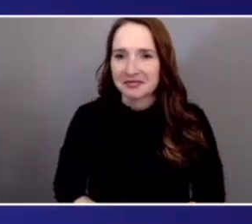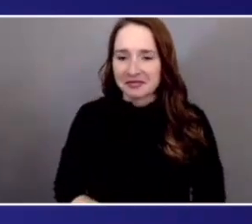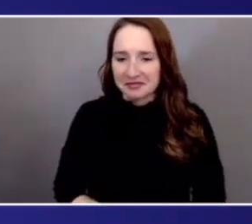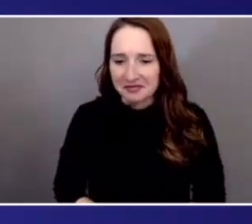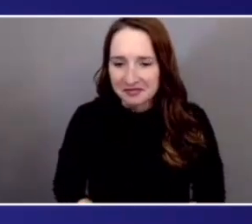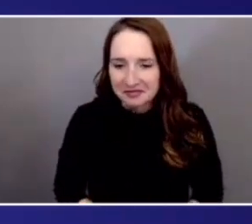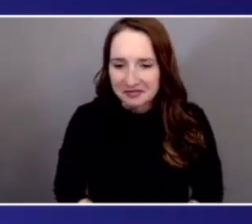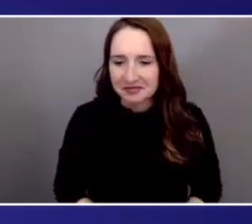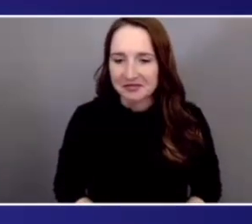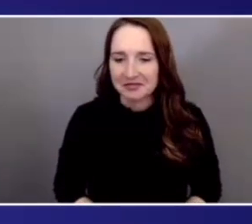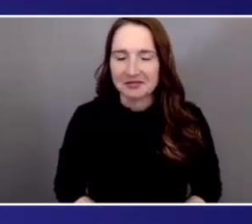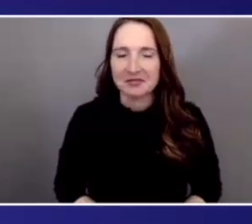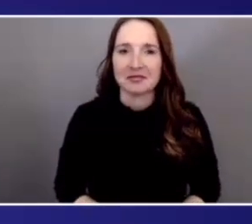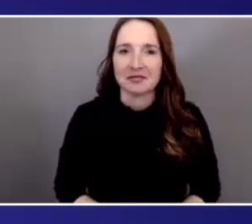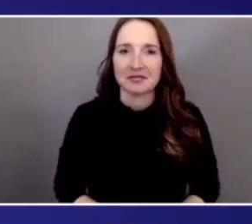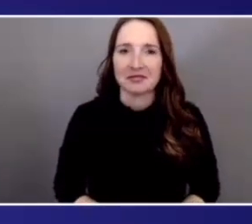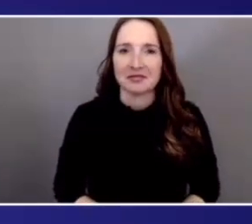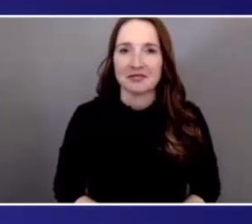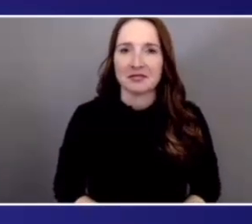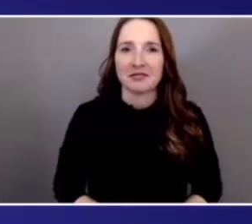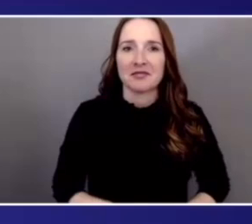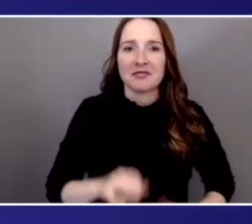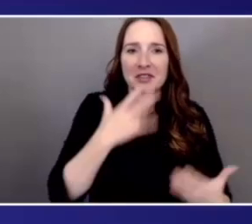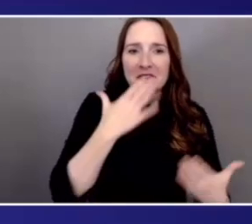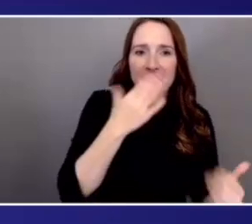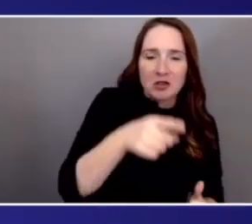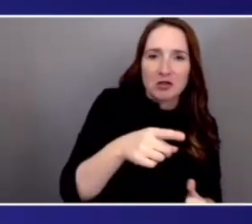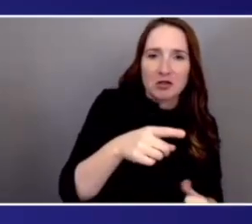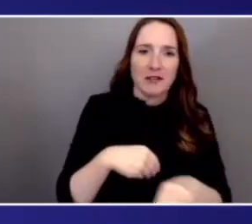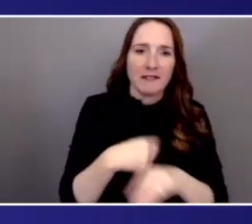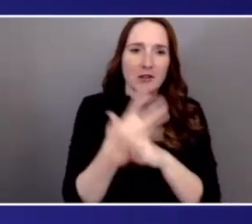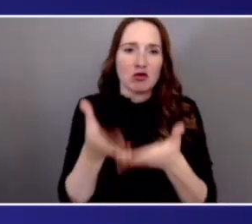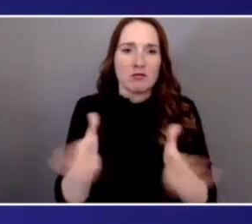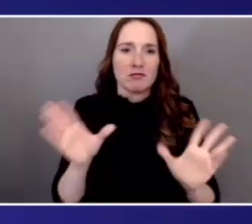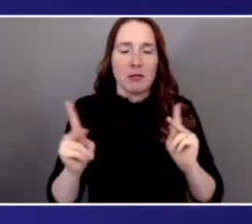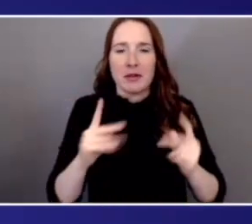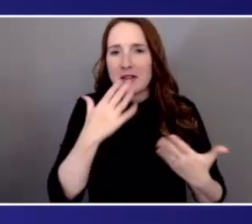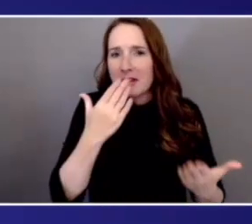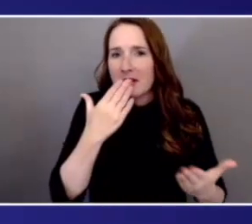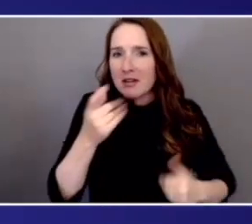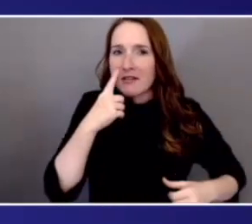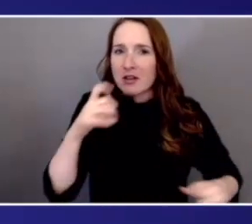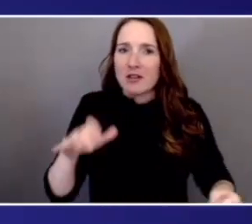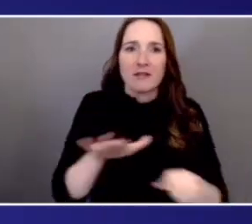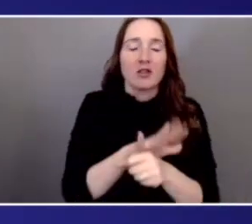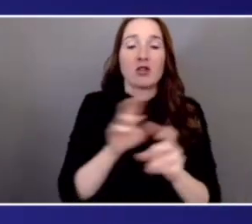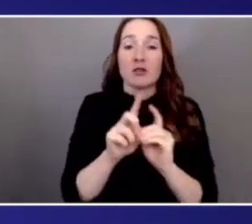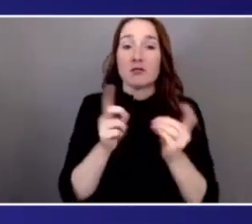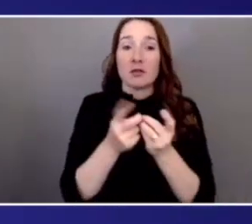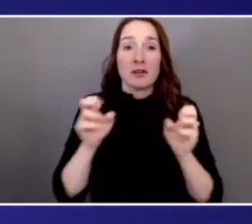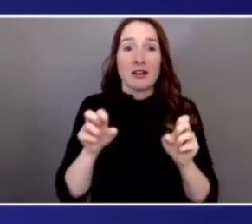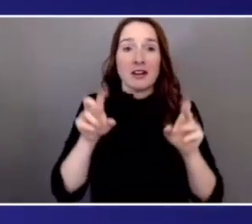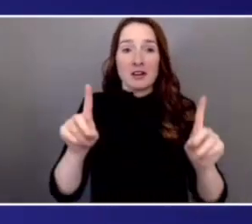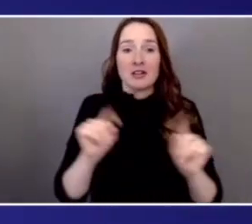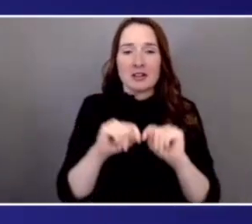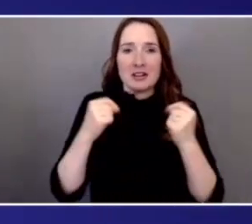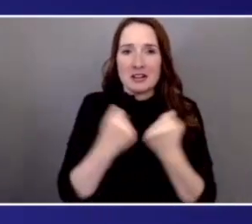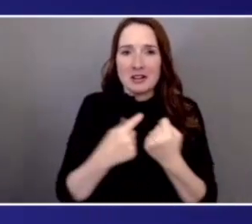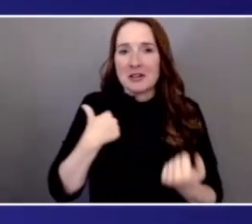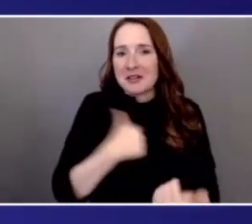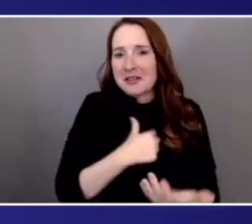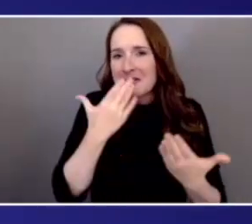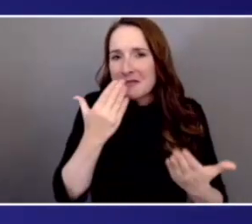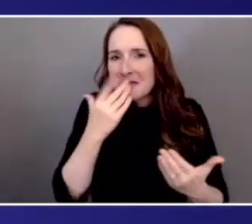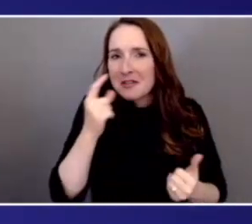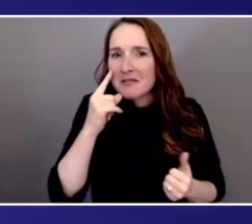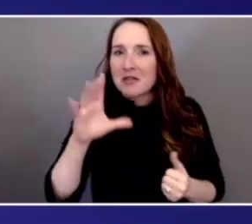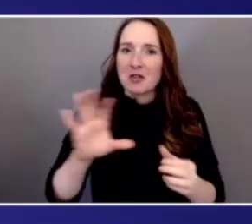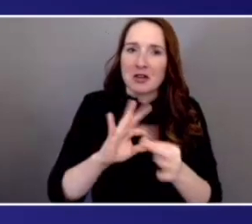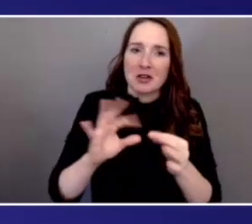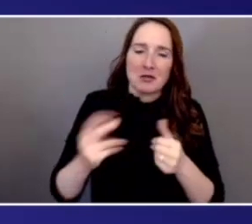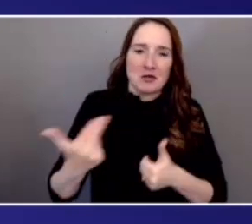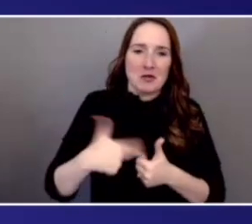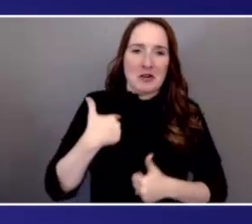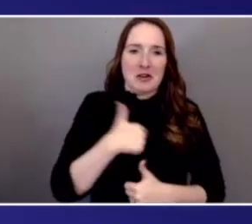Thank you and our virtual public on behalf of the entire Department of Education team. We thank you for your comments and joining us today.